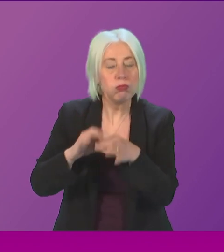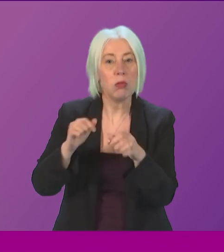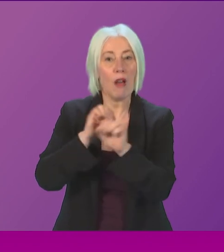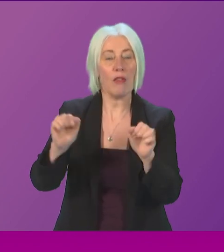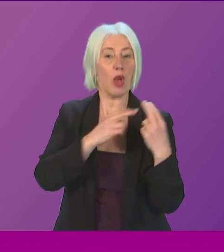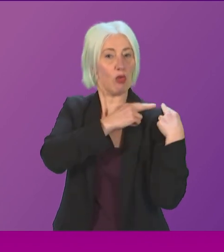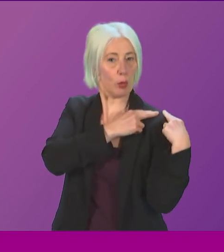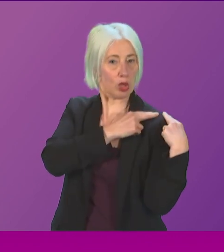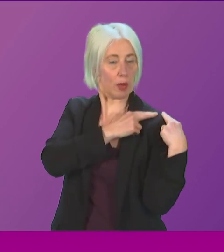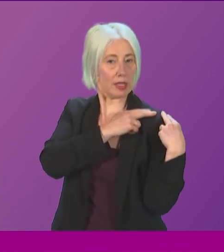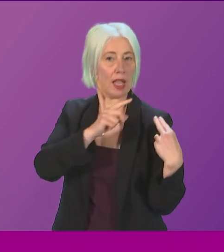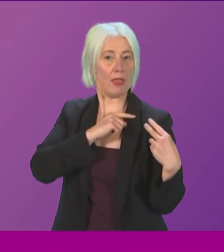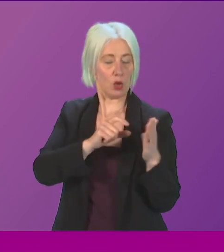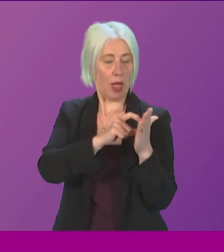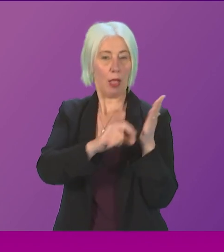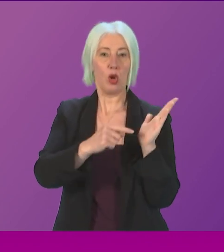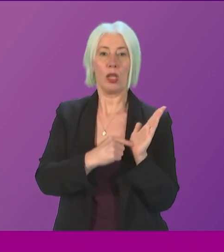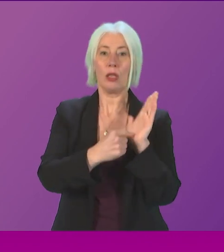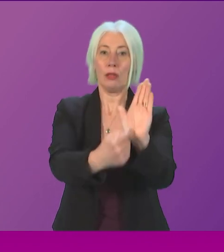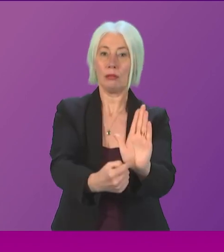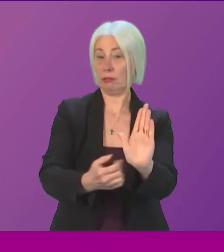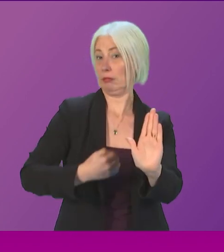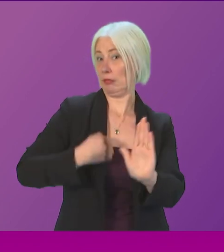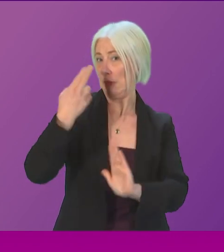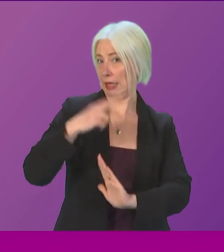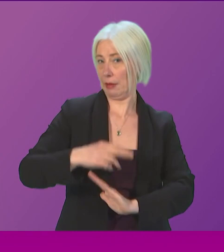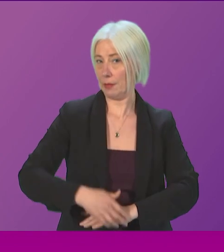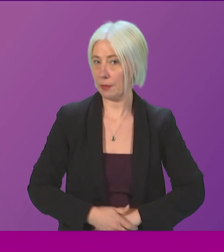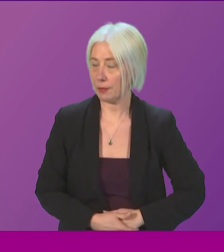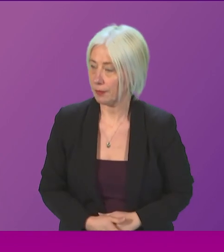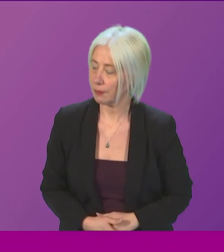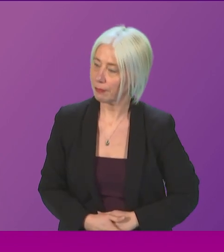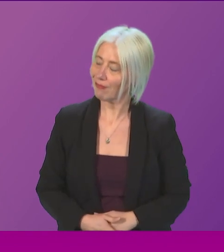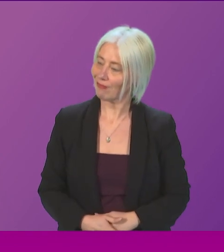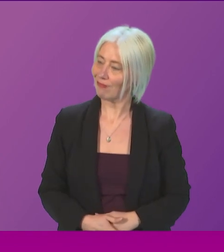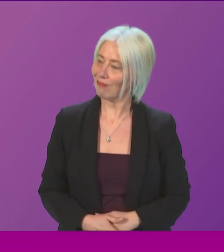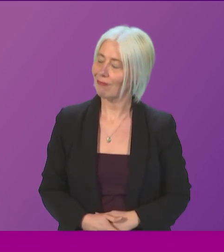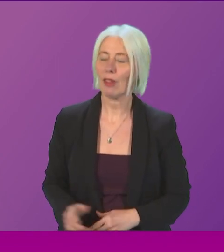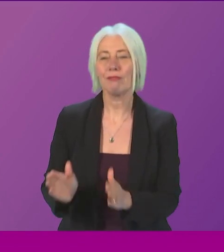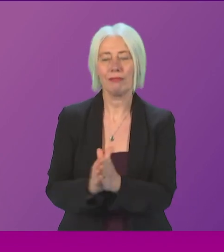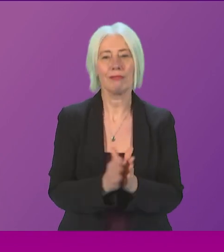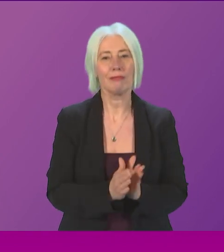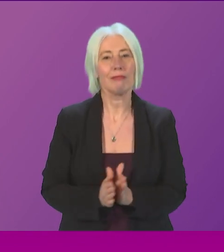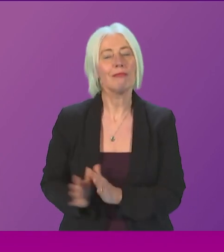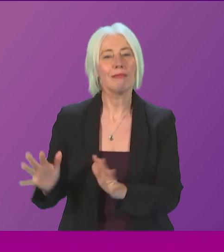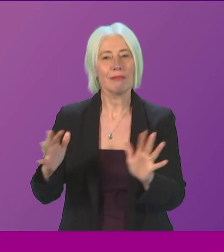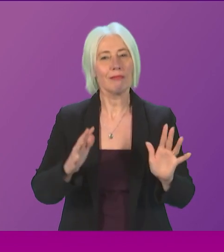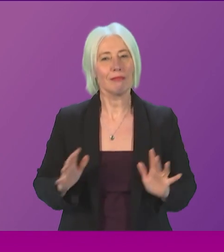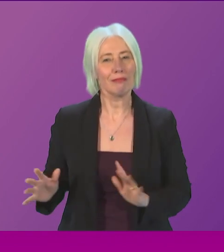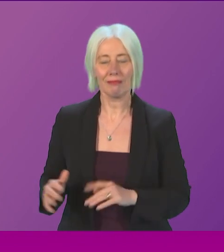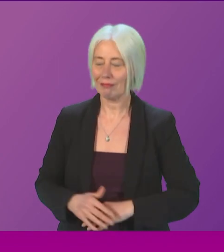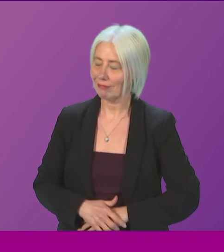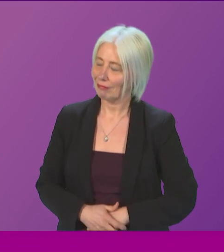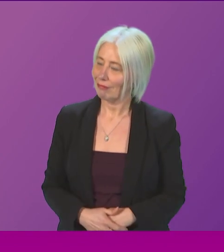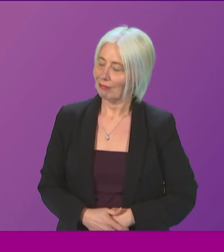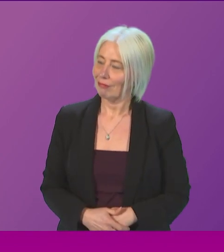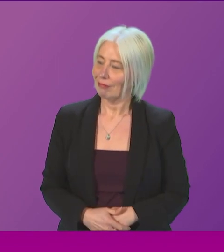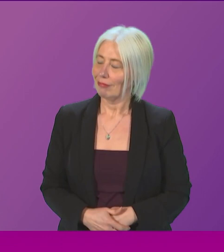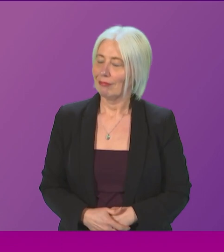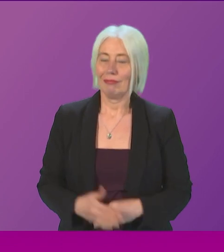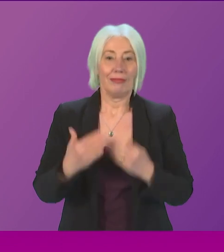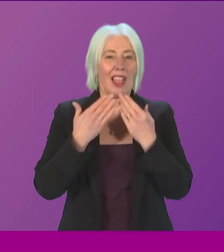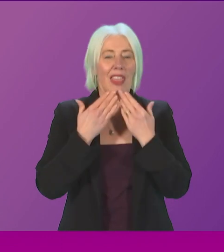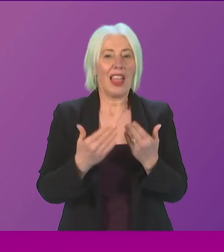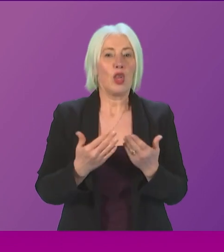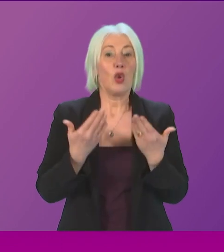That the Parliament congratulates Their Majesties The King and The Queen on the occasion of